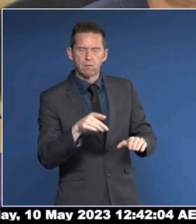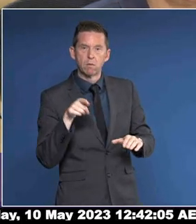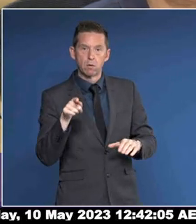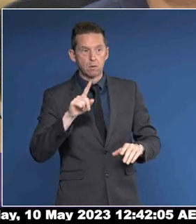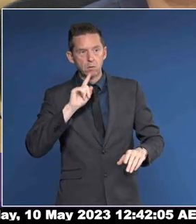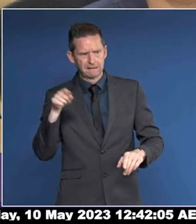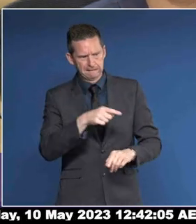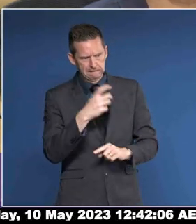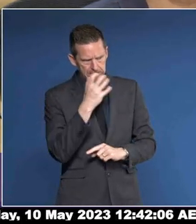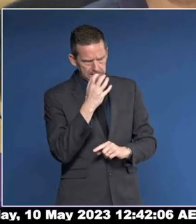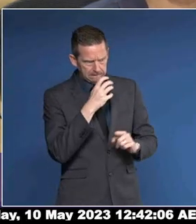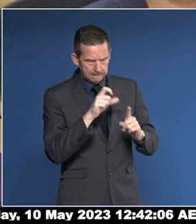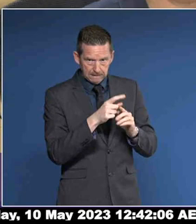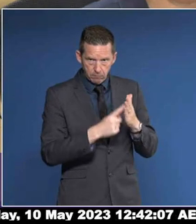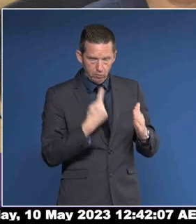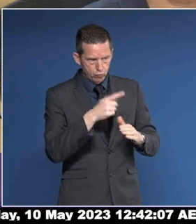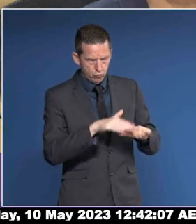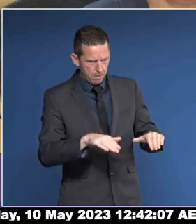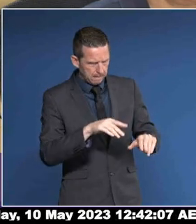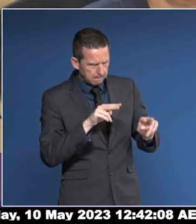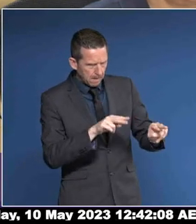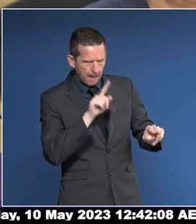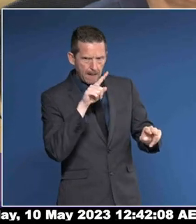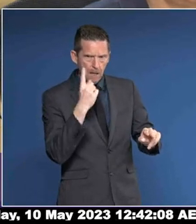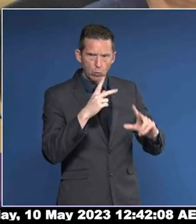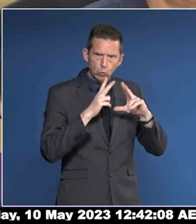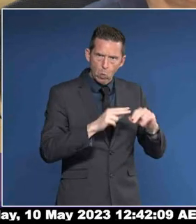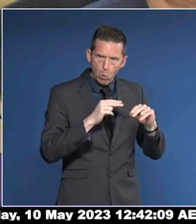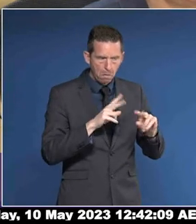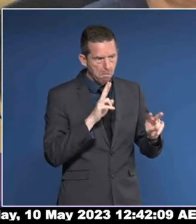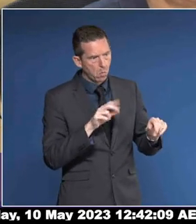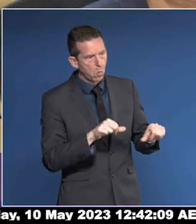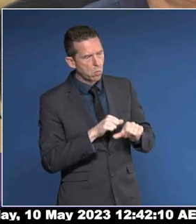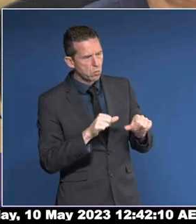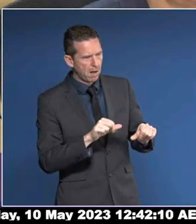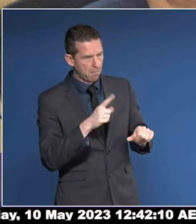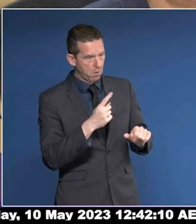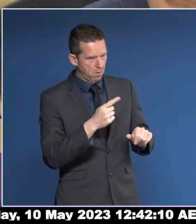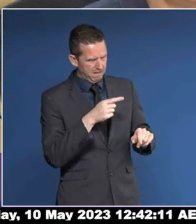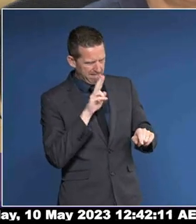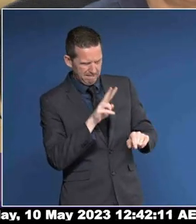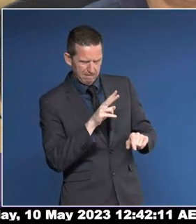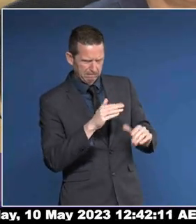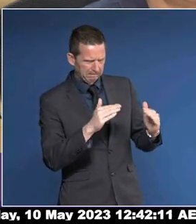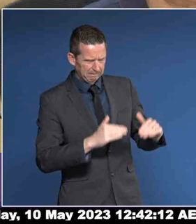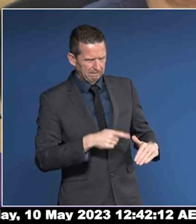Children could not speak but appeared okay and fed but had poor hygiene and smelt of urine.' You see that -